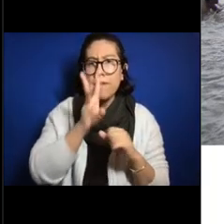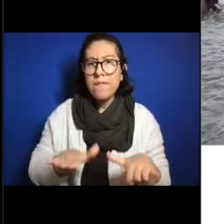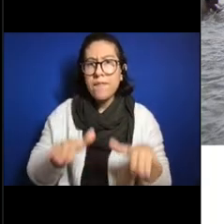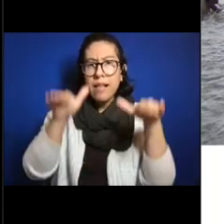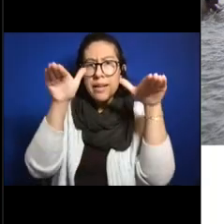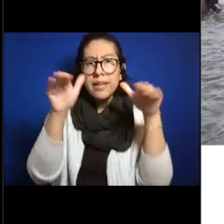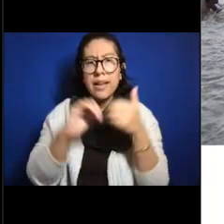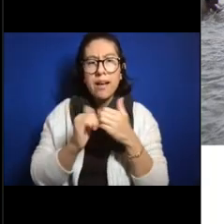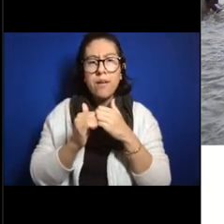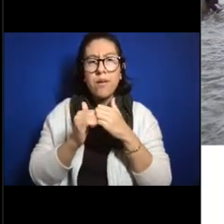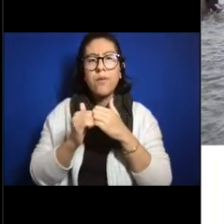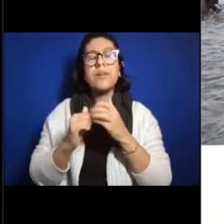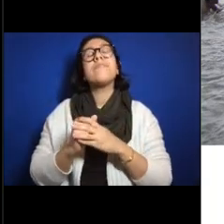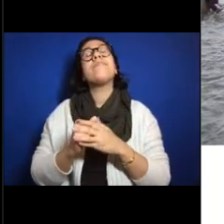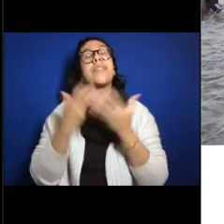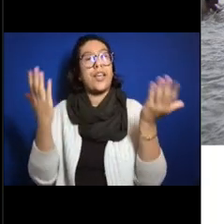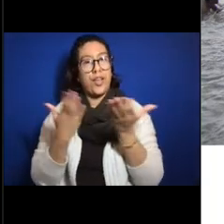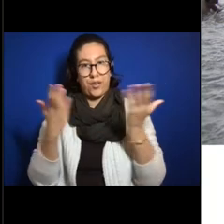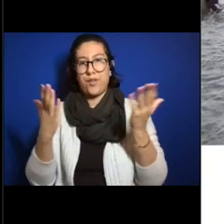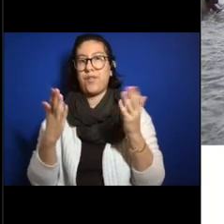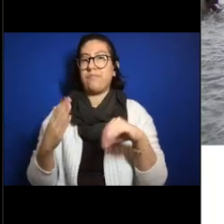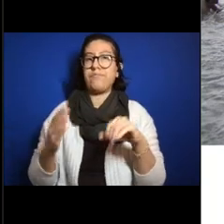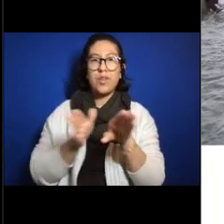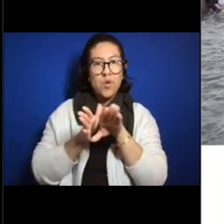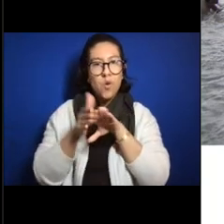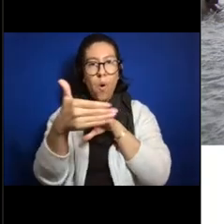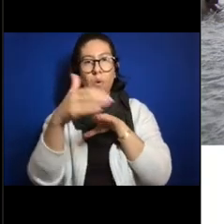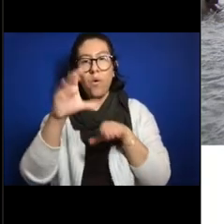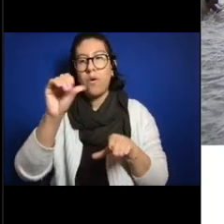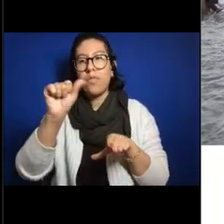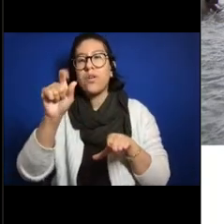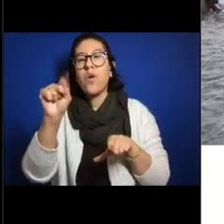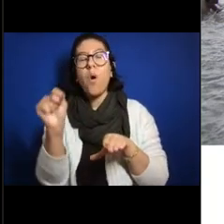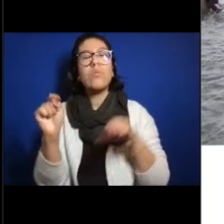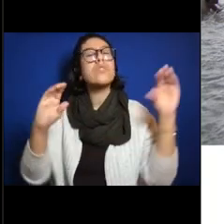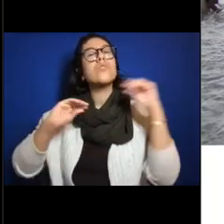and it's true here in Hawaii because we don't have beaches anymore that we,